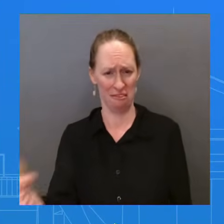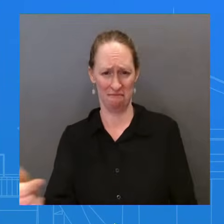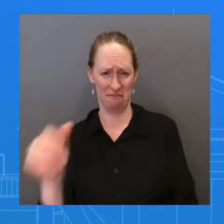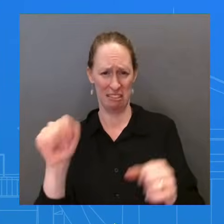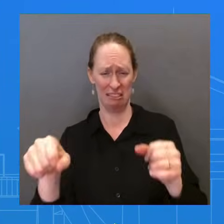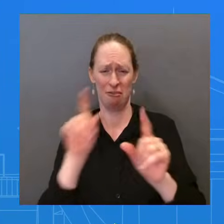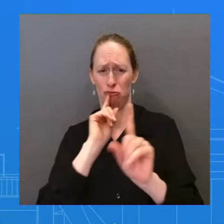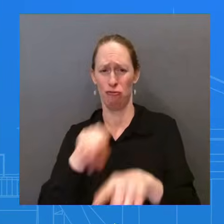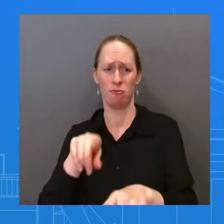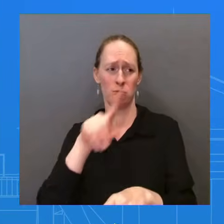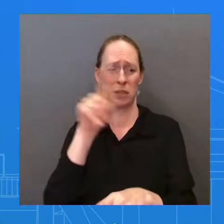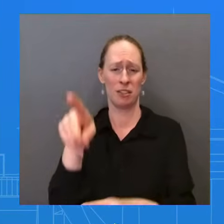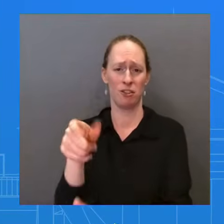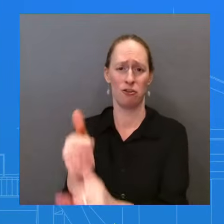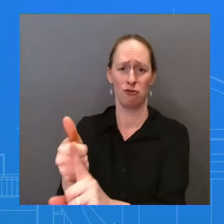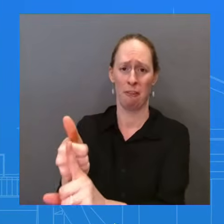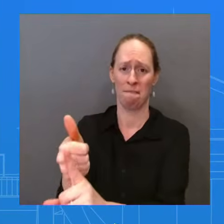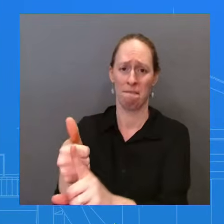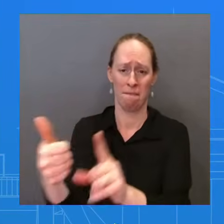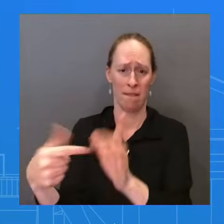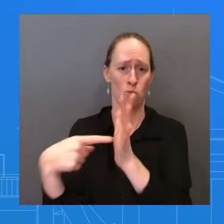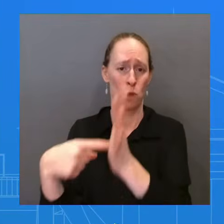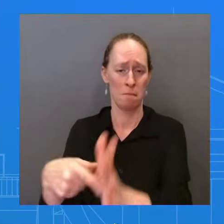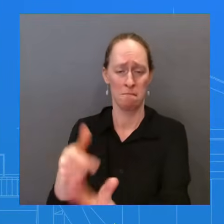it's a matter of record that Mr. Putin